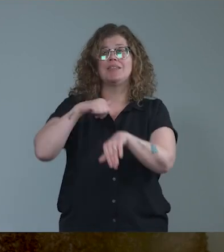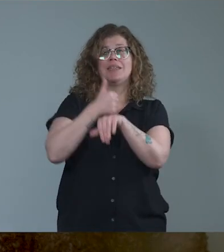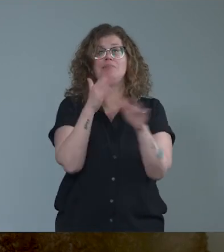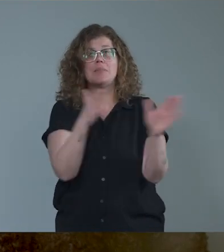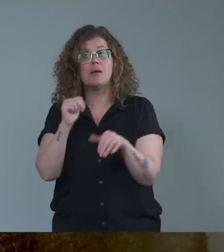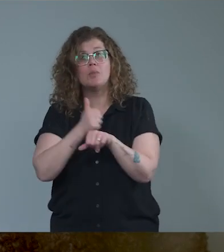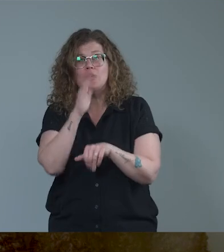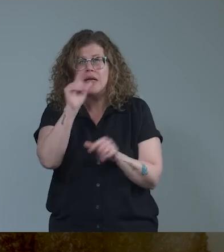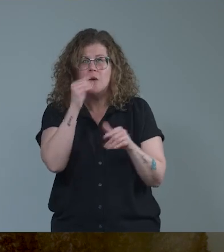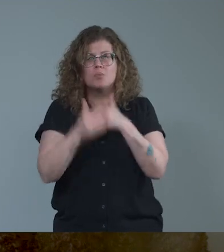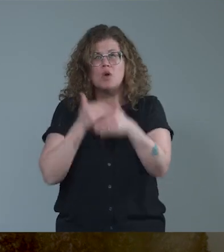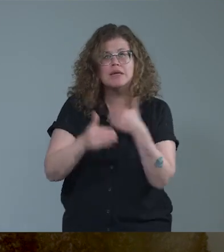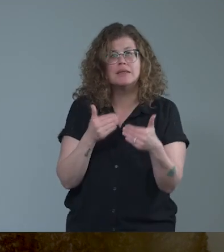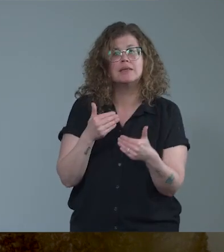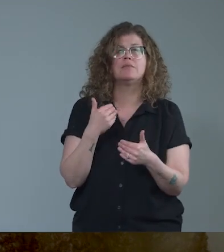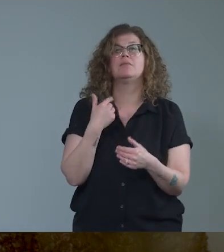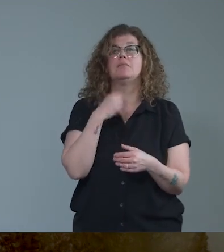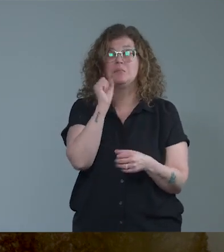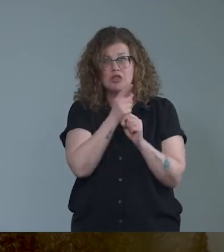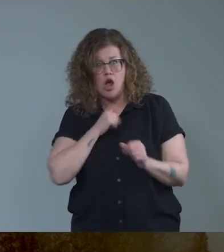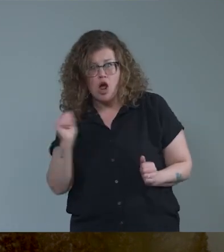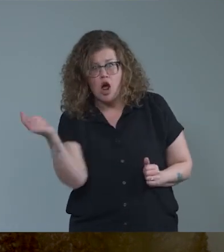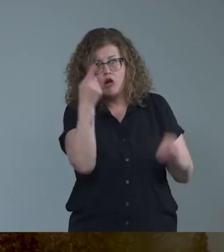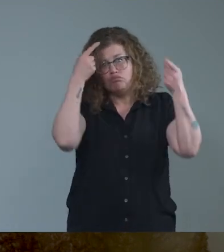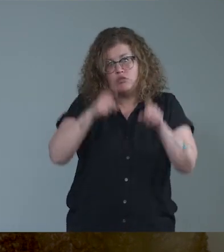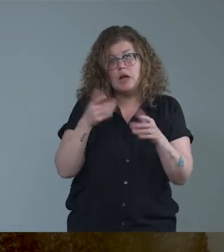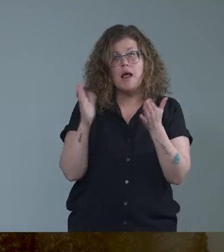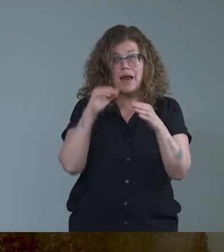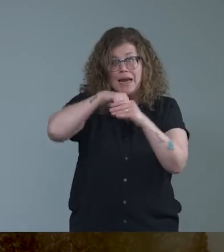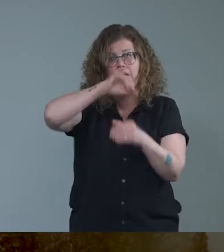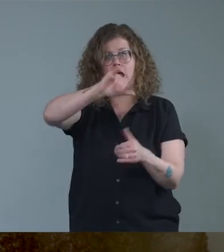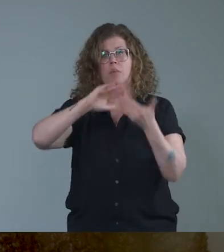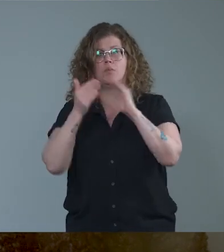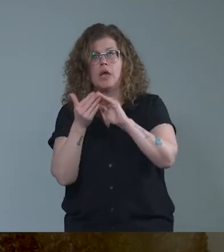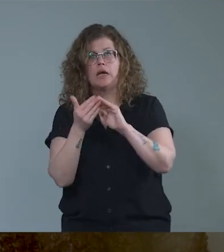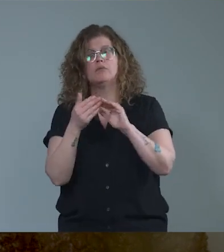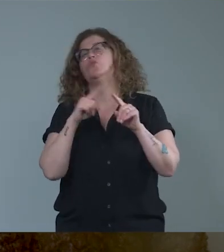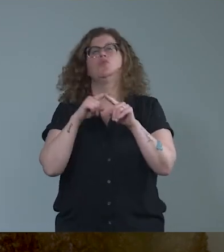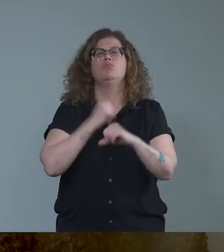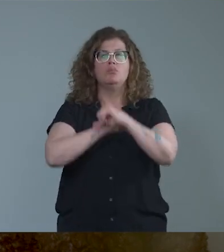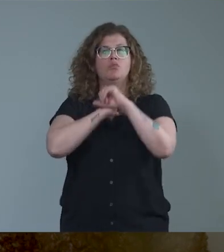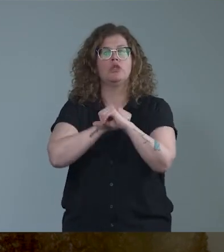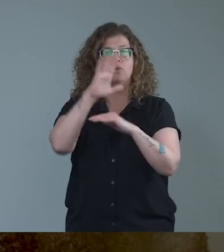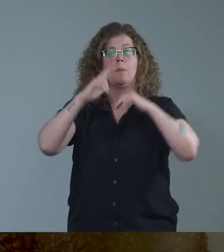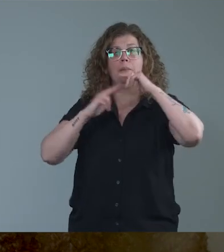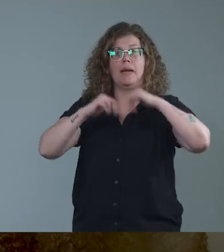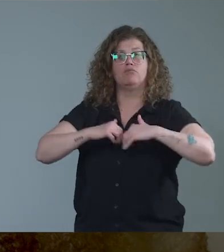to everyone in the community to protect the infrastructure, but we also want, we do want, the public art in